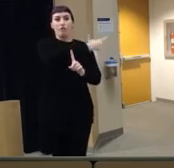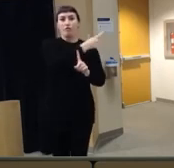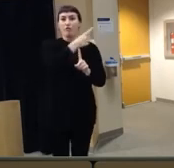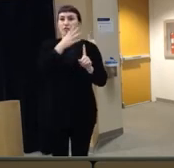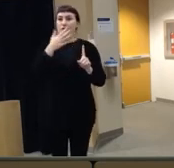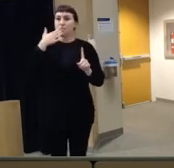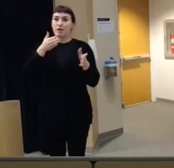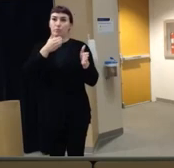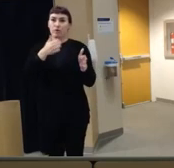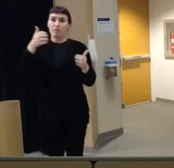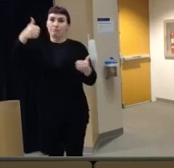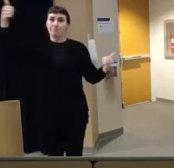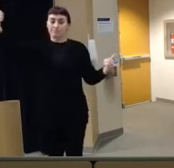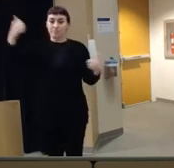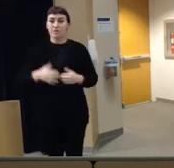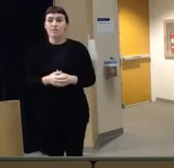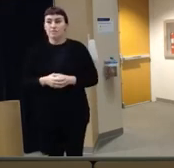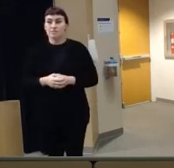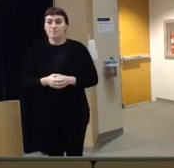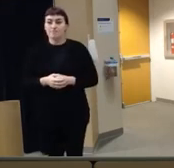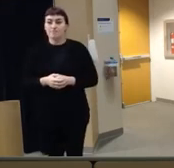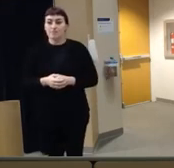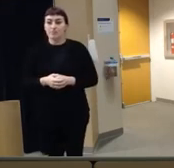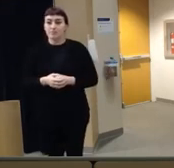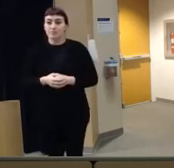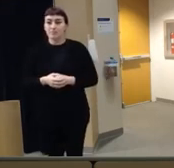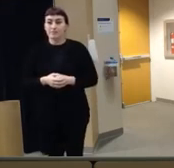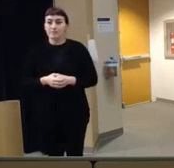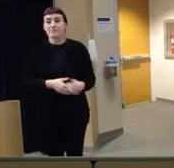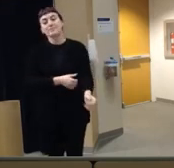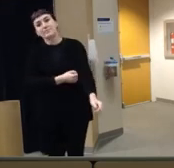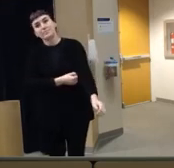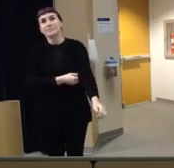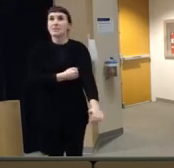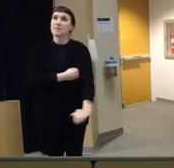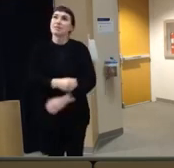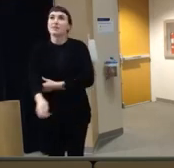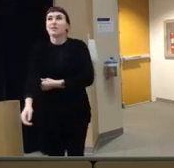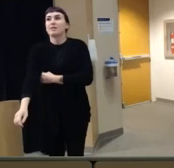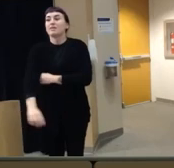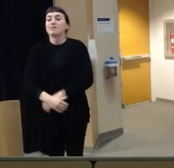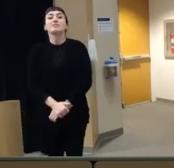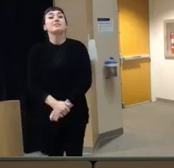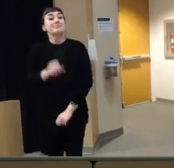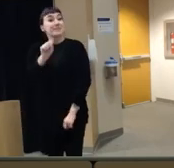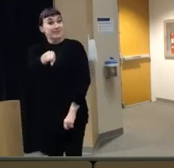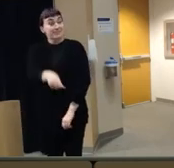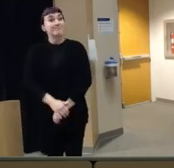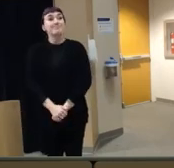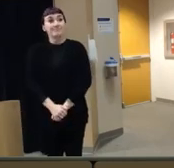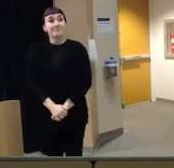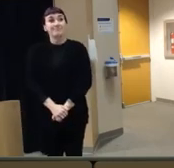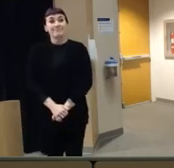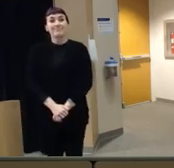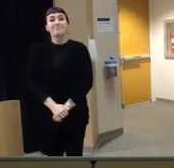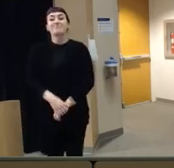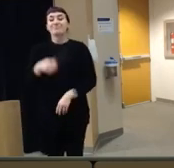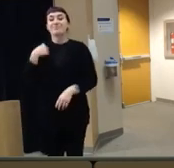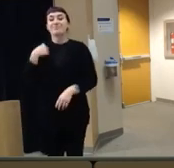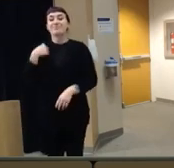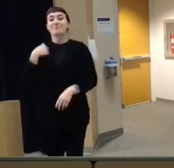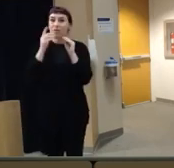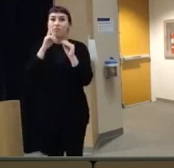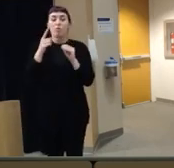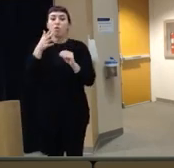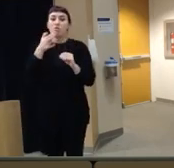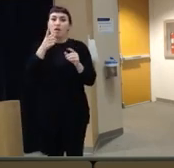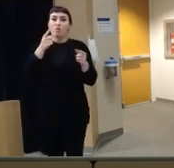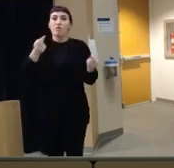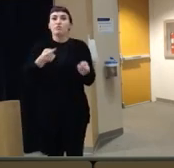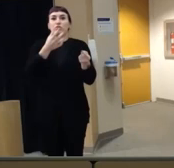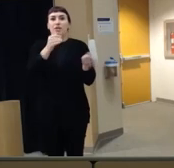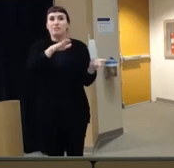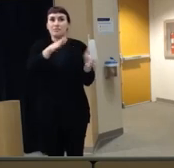um so yes so our you know our rates of firearm injury our rates of firearm death are far above